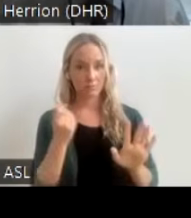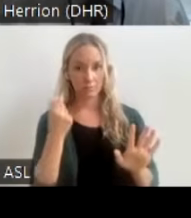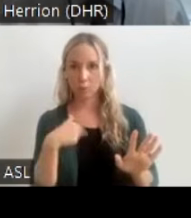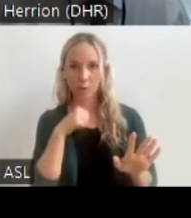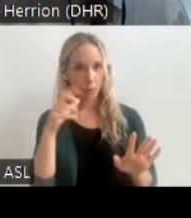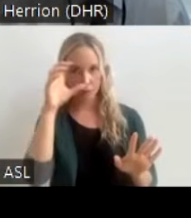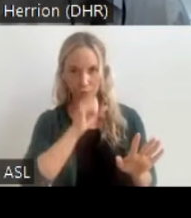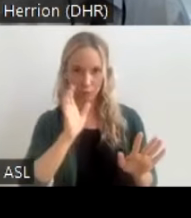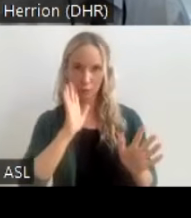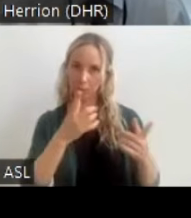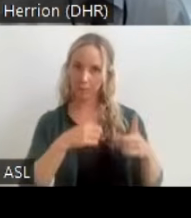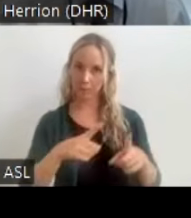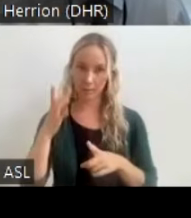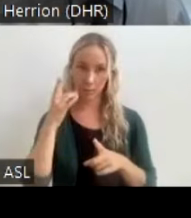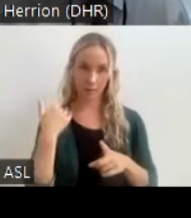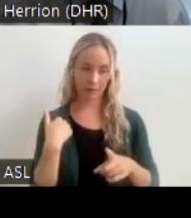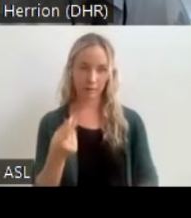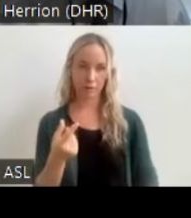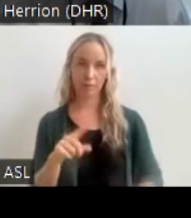other problems, the dog can be placed out of the facility,